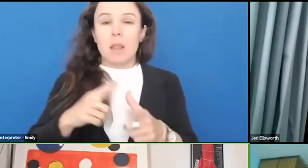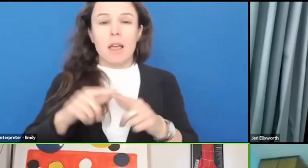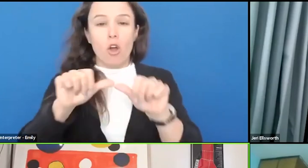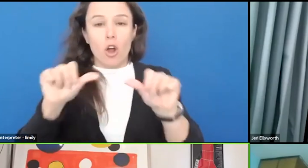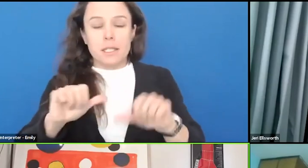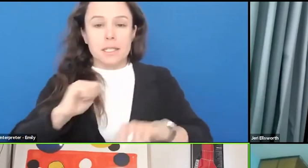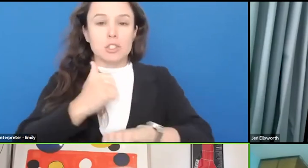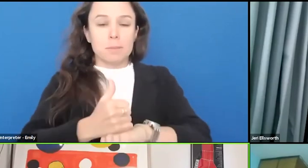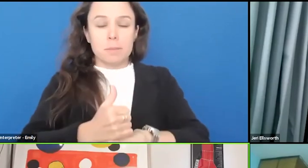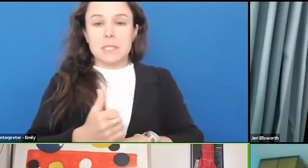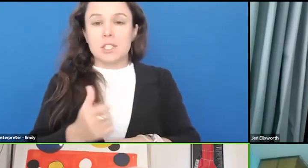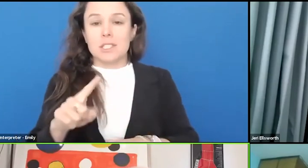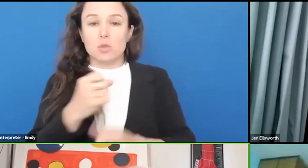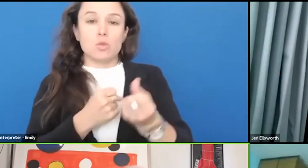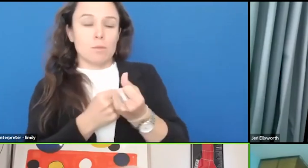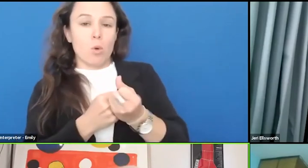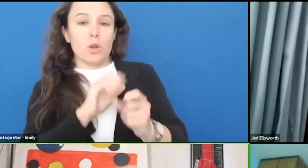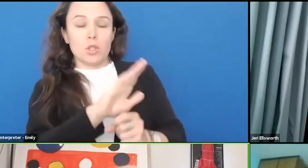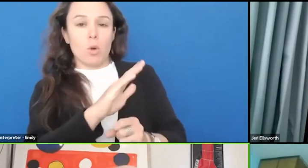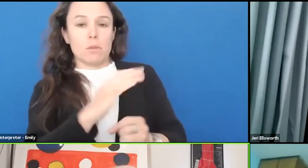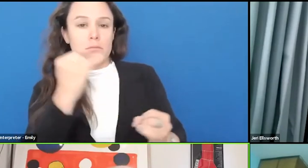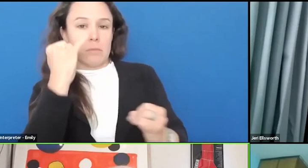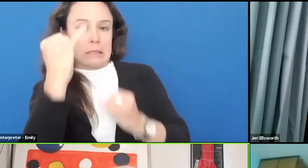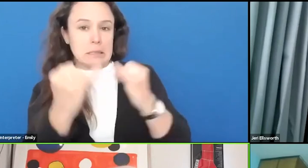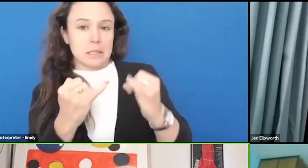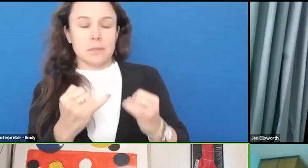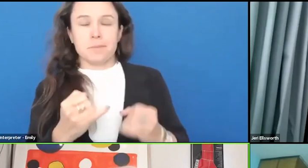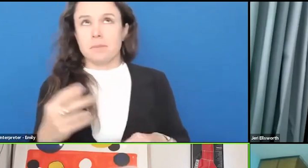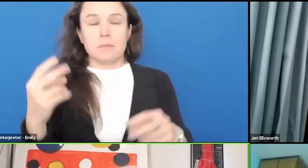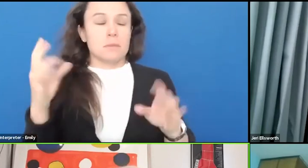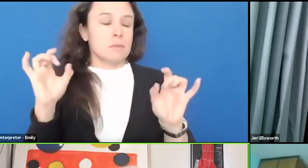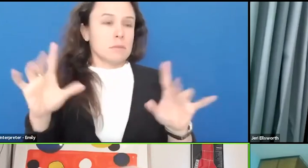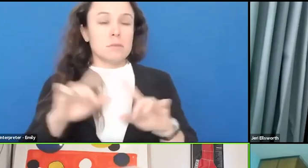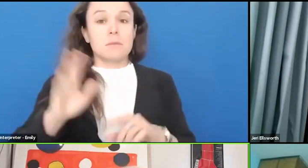ought to be able to support that. I mean the worst thing is I bought a car years ago which